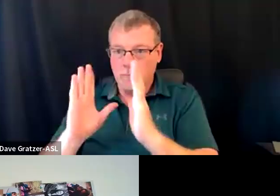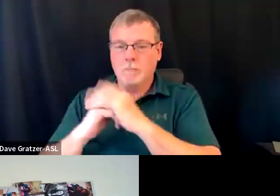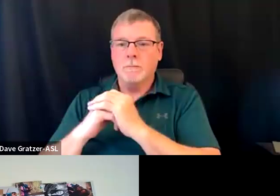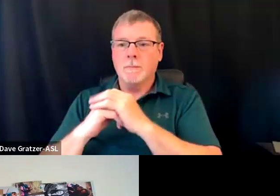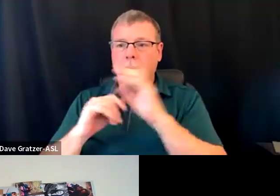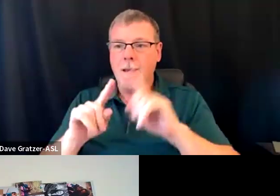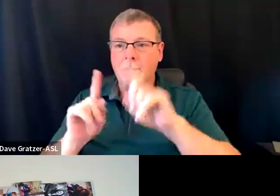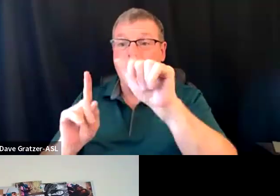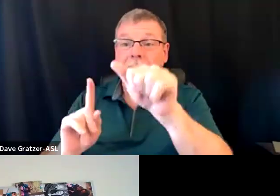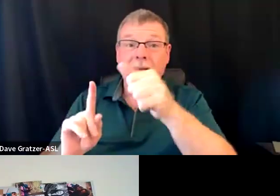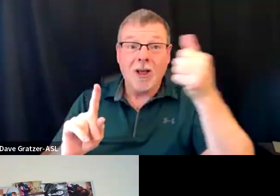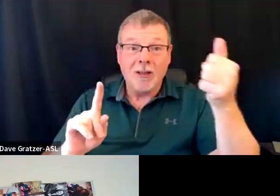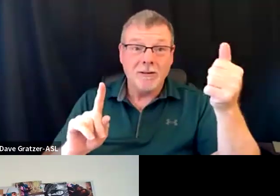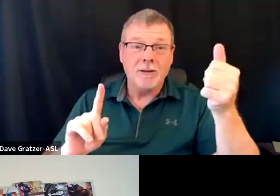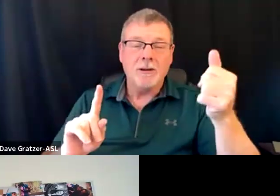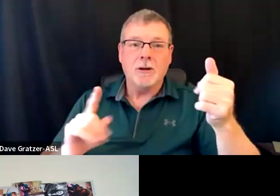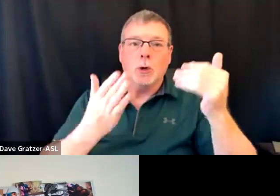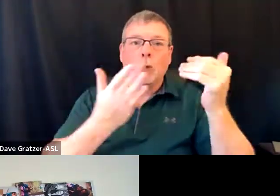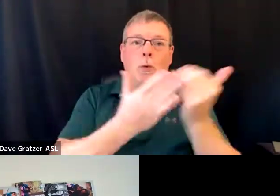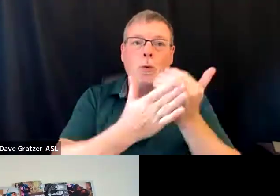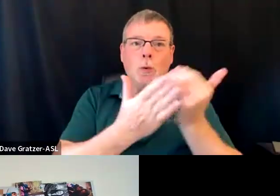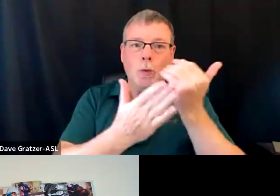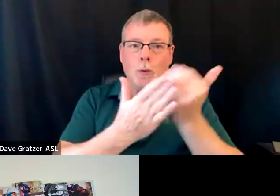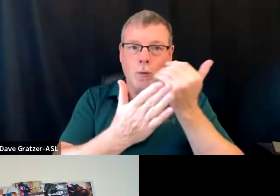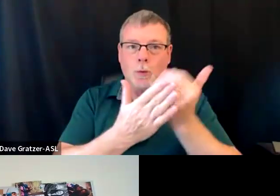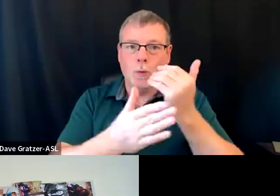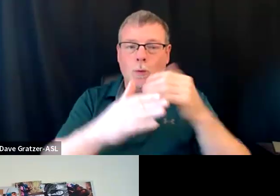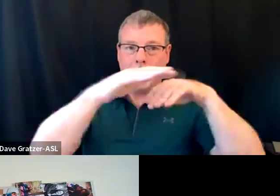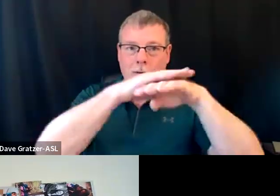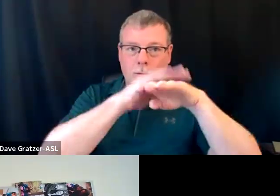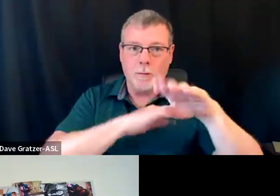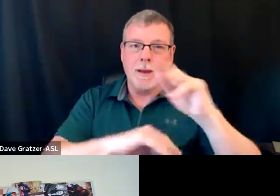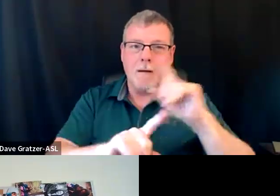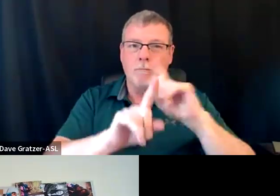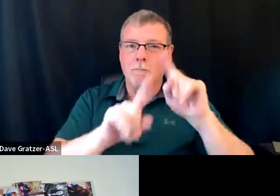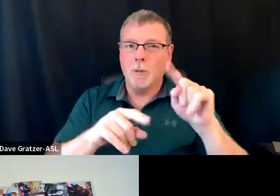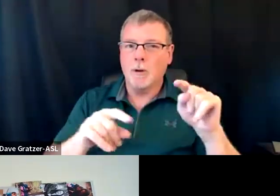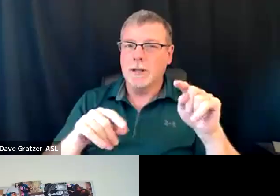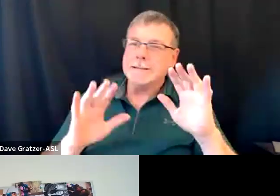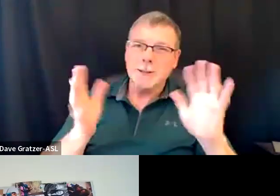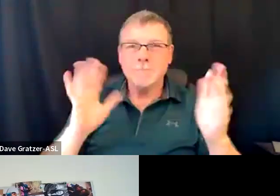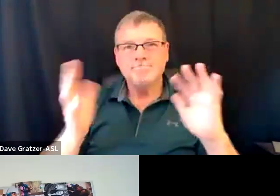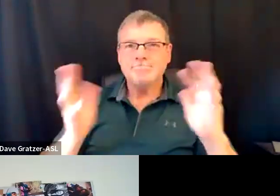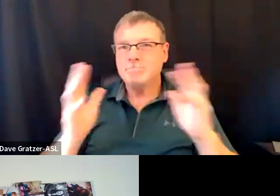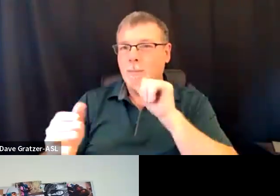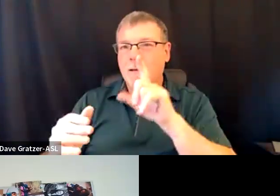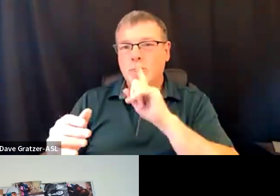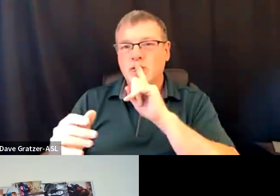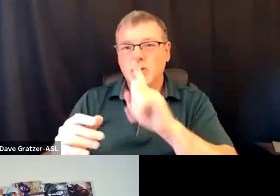But there's other ones that would be like newly enrolled in this reporting period. So I'm not sure that answers the question.